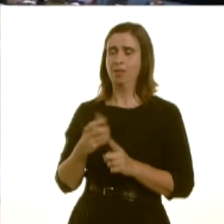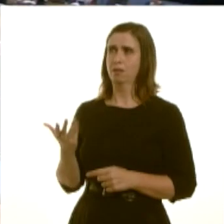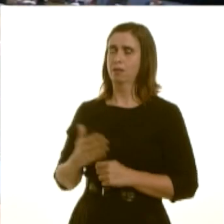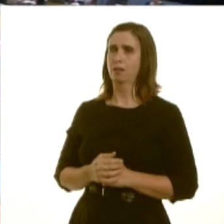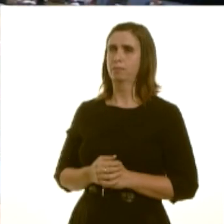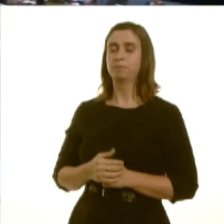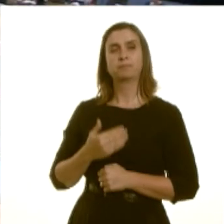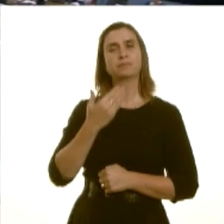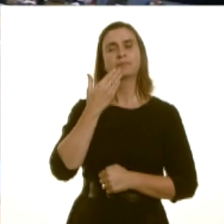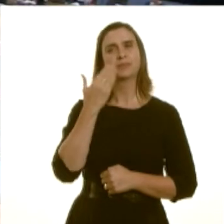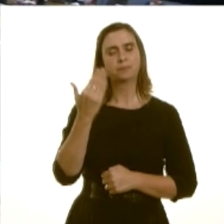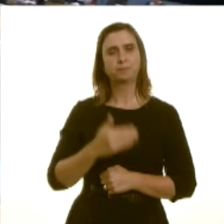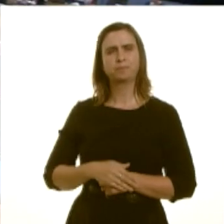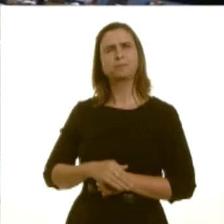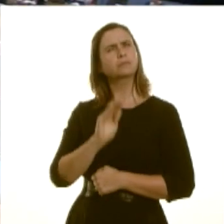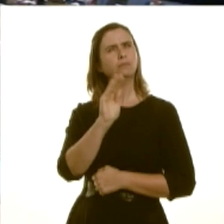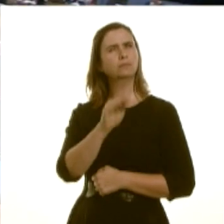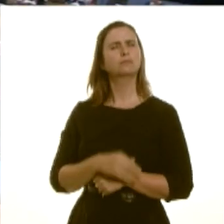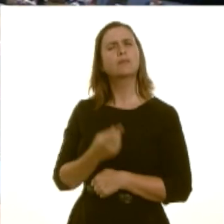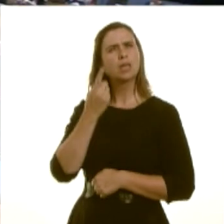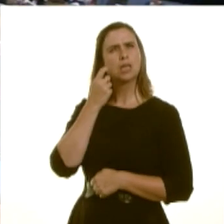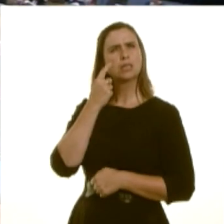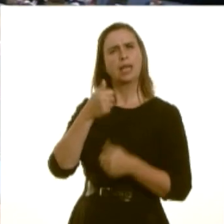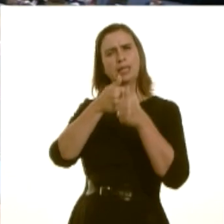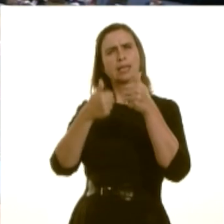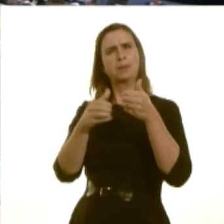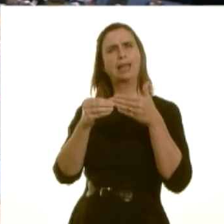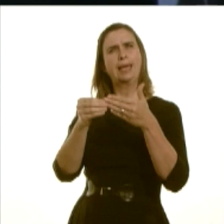Andrew R.T. Davies: First Minister, yesterday, the deputy leader of Plaid Cymru said that